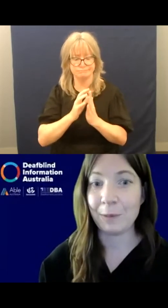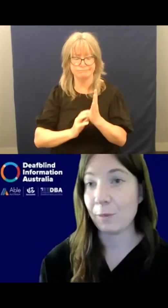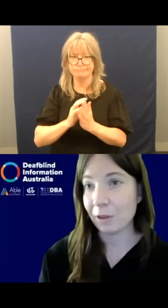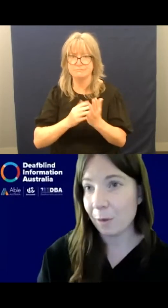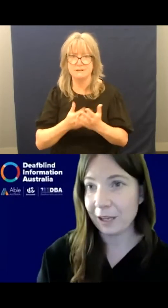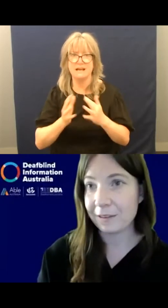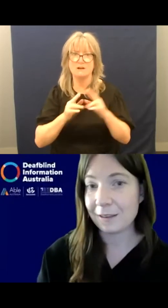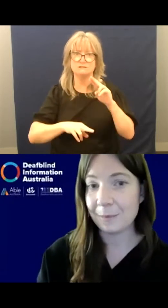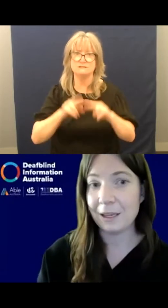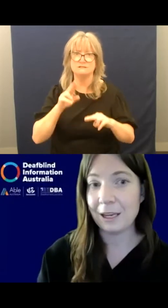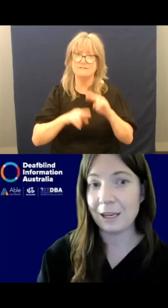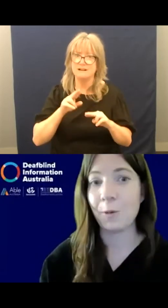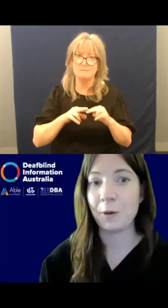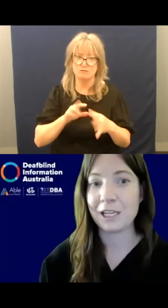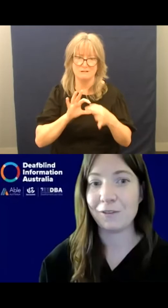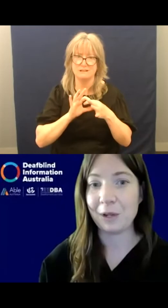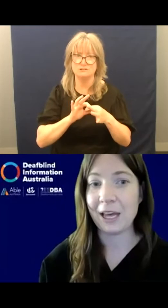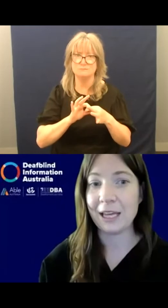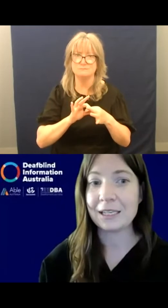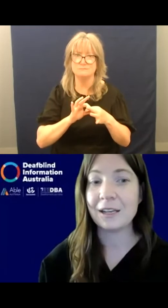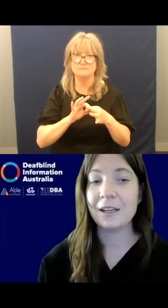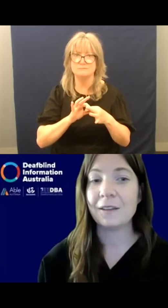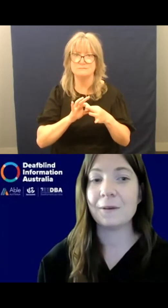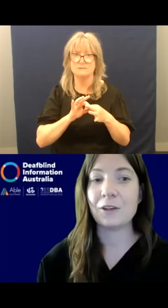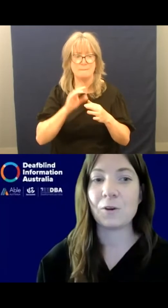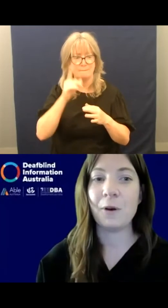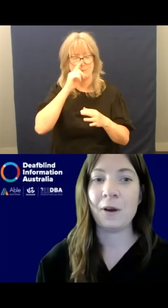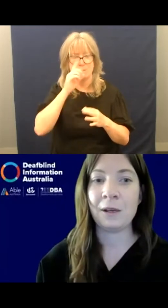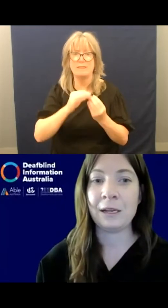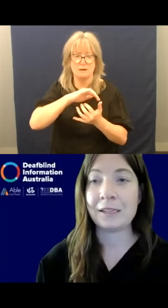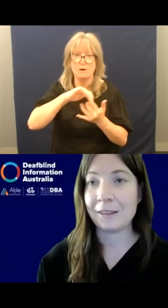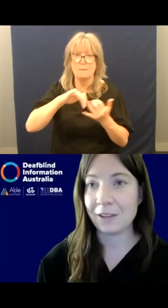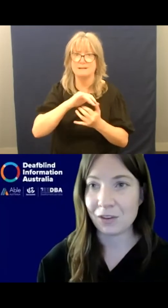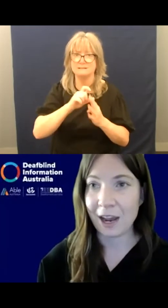with complex disability and people born deaf and blind so I draw upon intensive interaction.